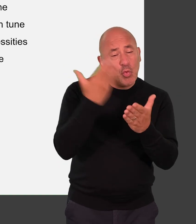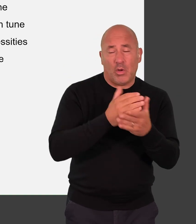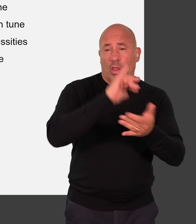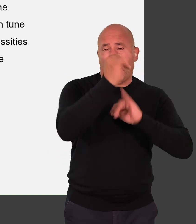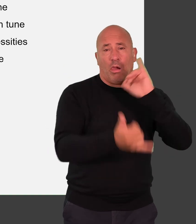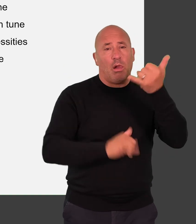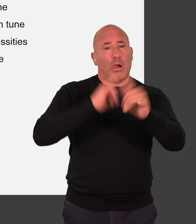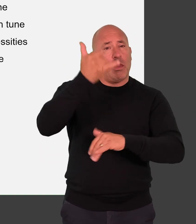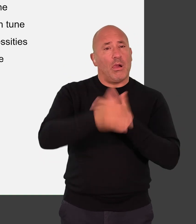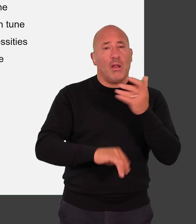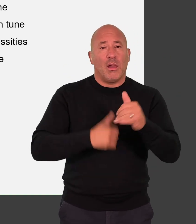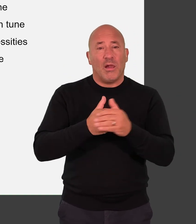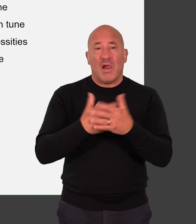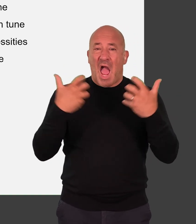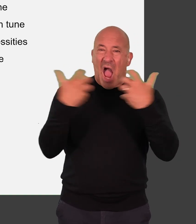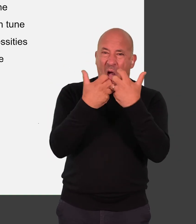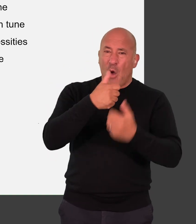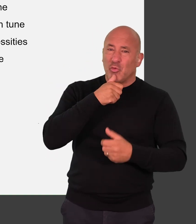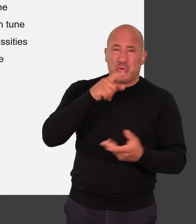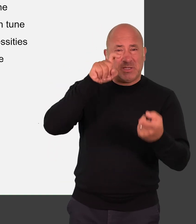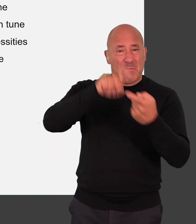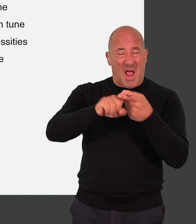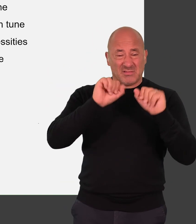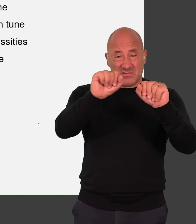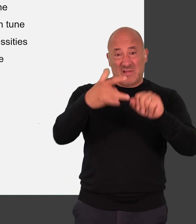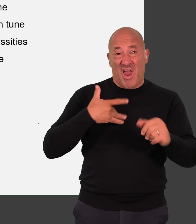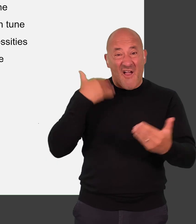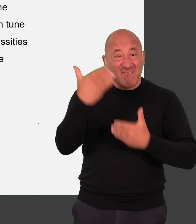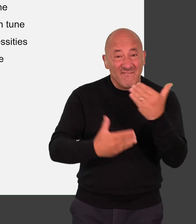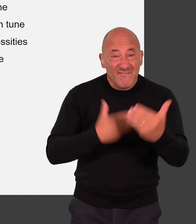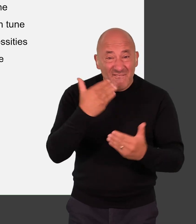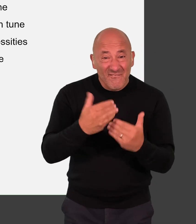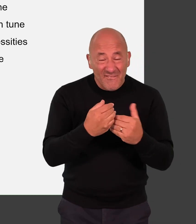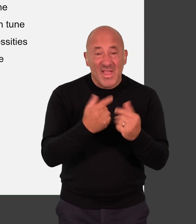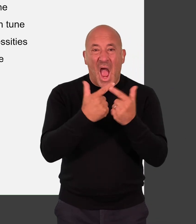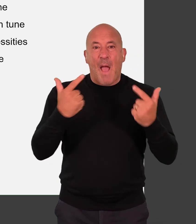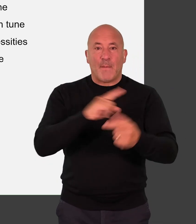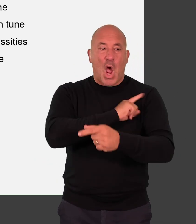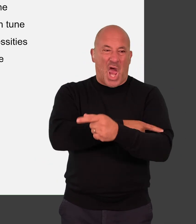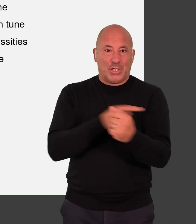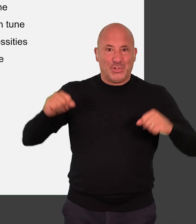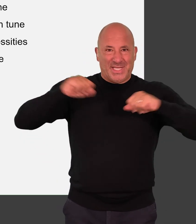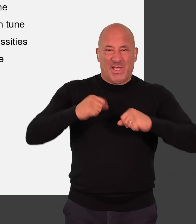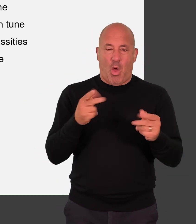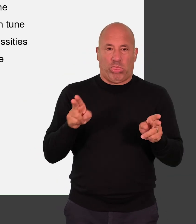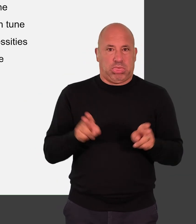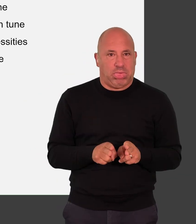How energy is used depends on what’s going on in the person’s life and how much energy is available.